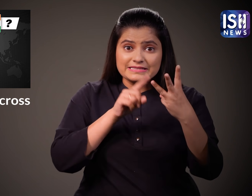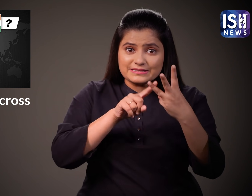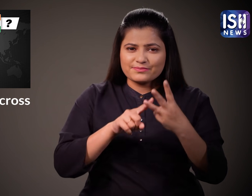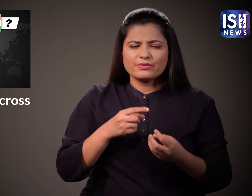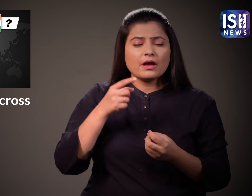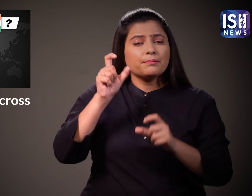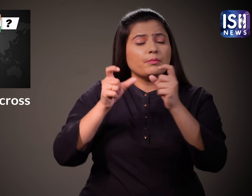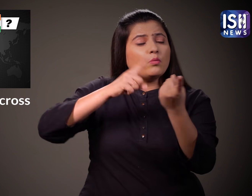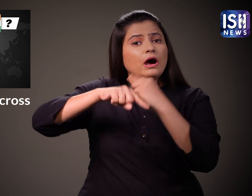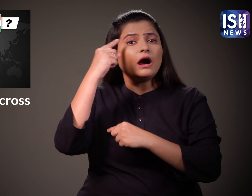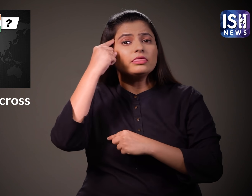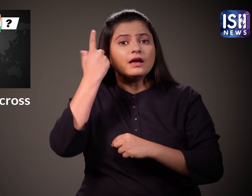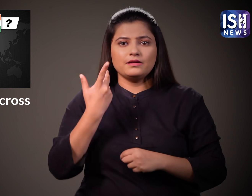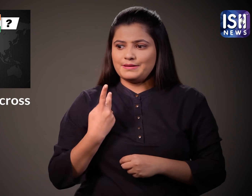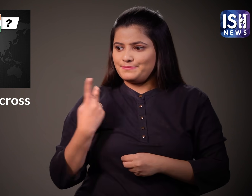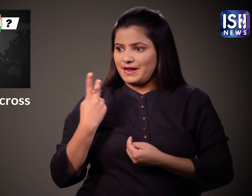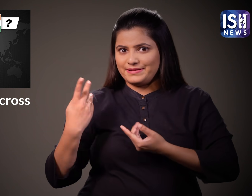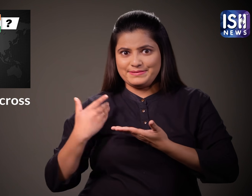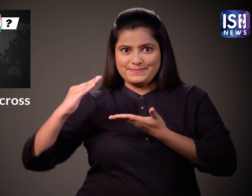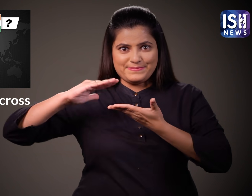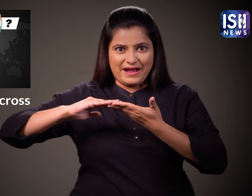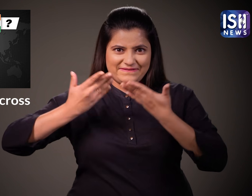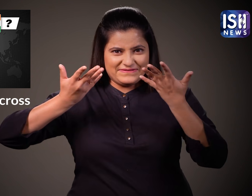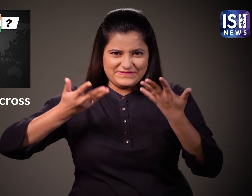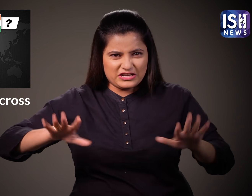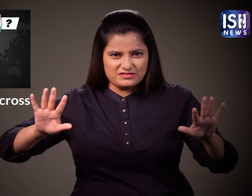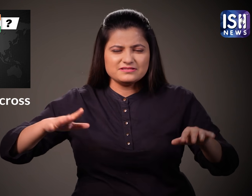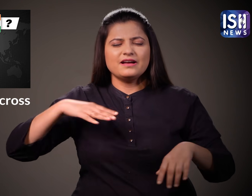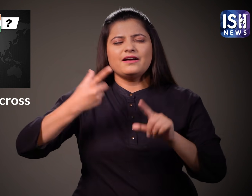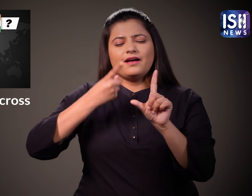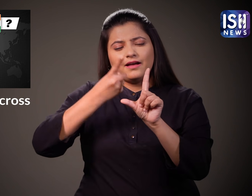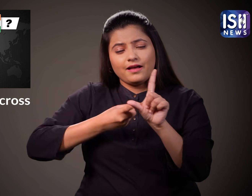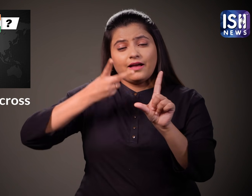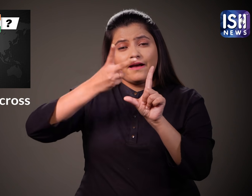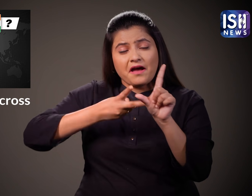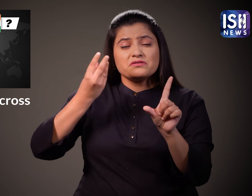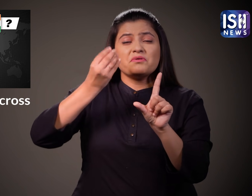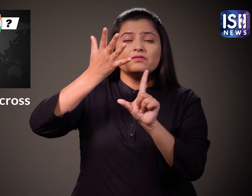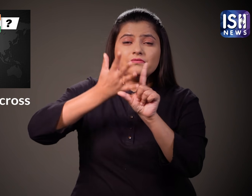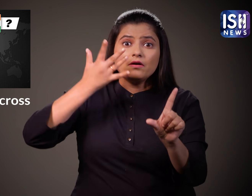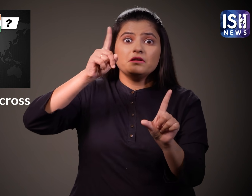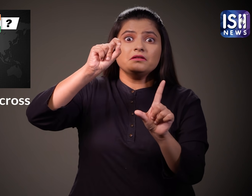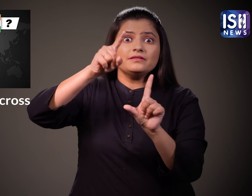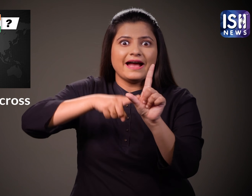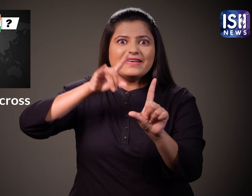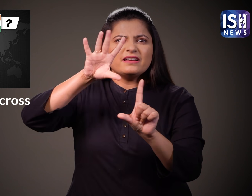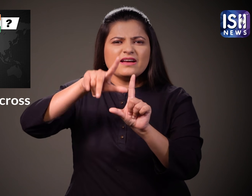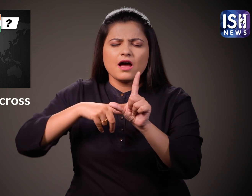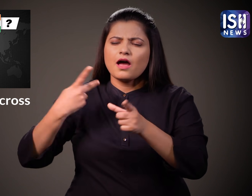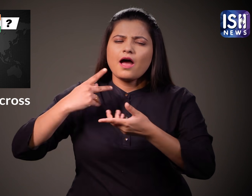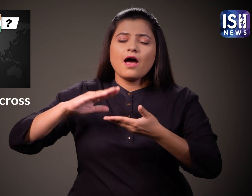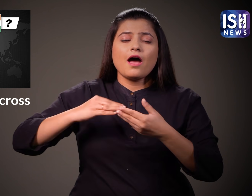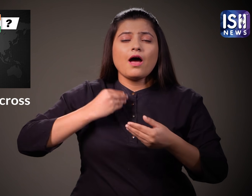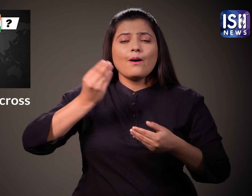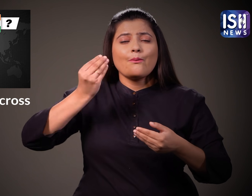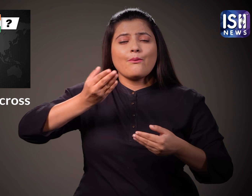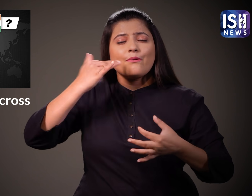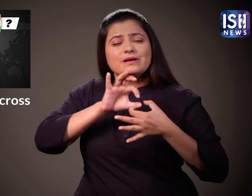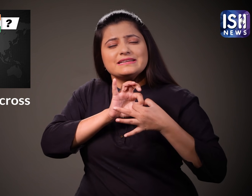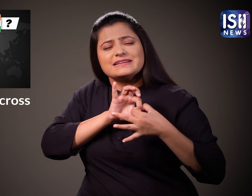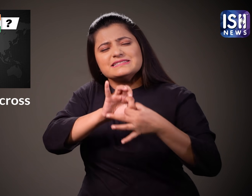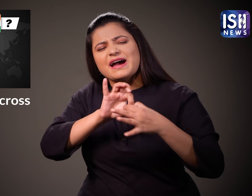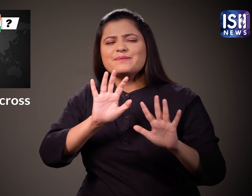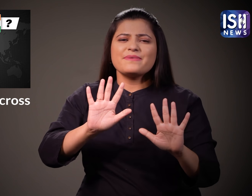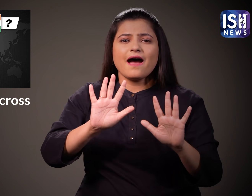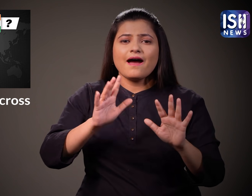3. People think that once you get married, the bond remains the same even after years of marriage.